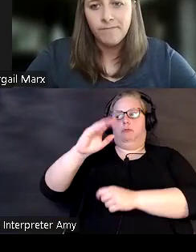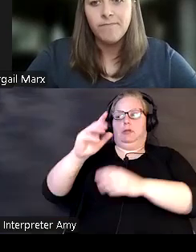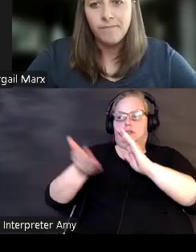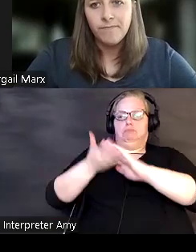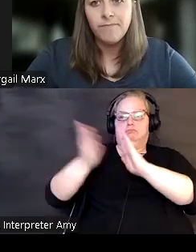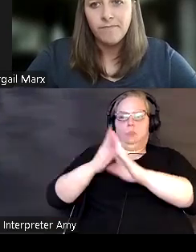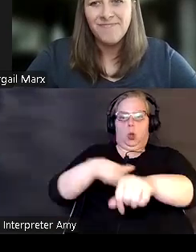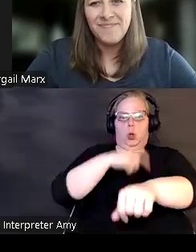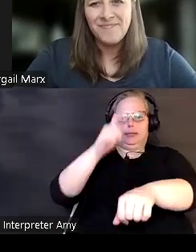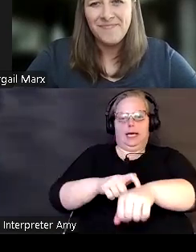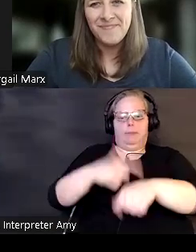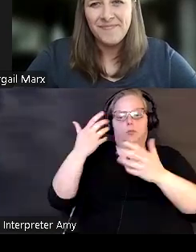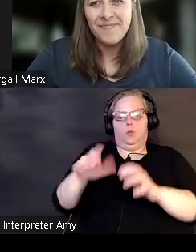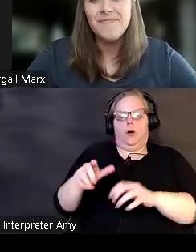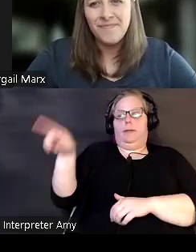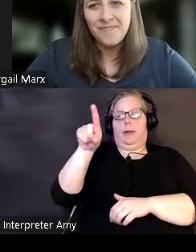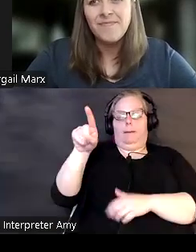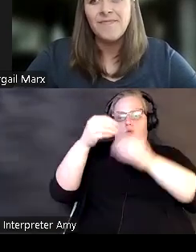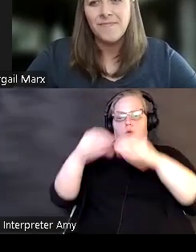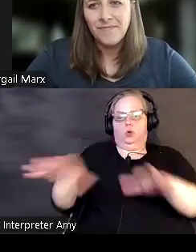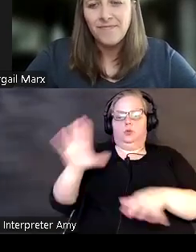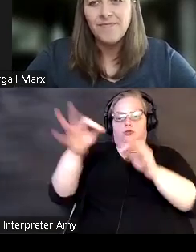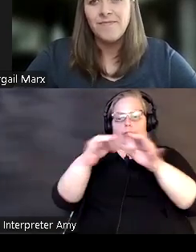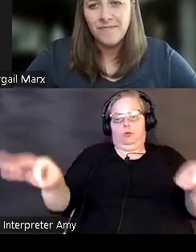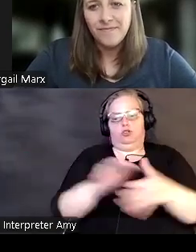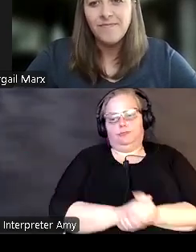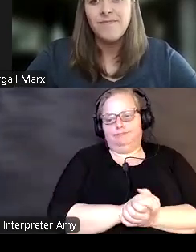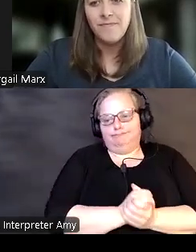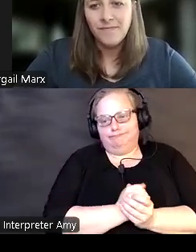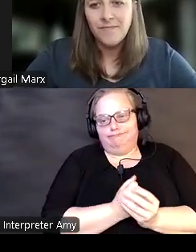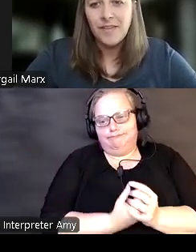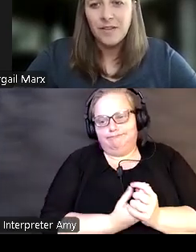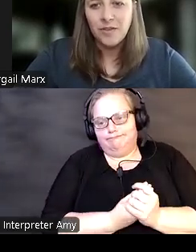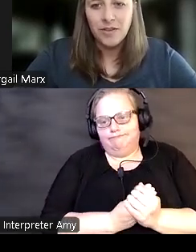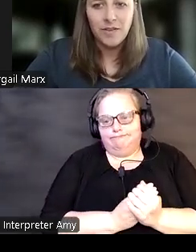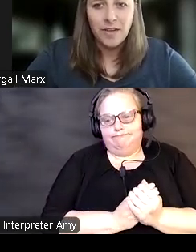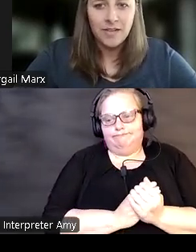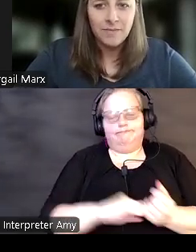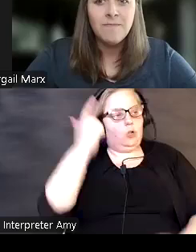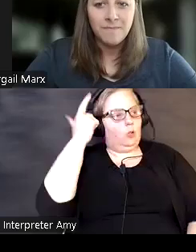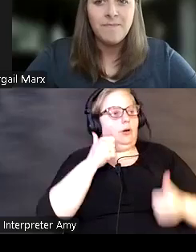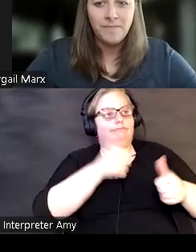I don't want them to lose their language. >> Laura: Excellent points, Jennifer and Abby,